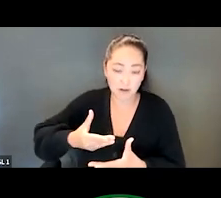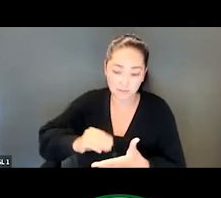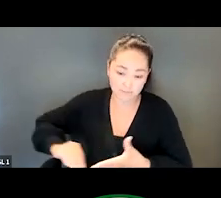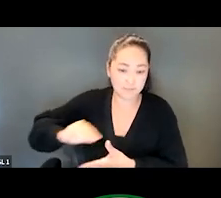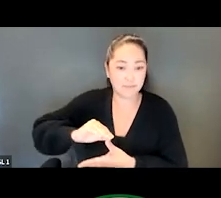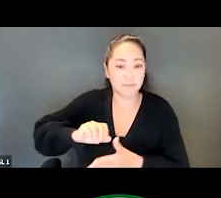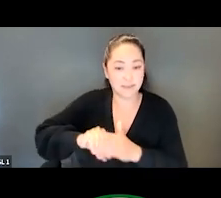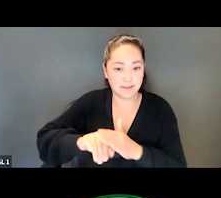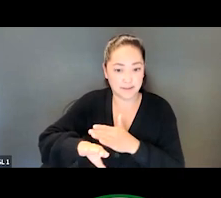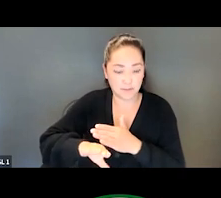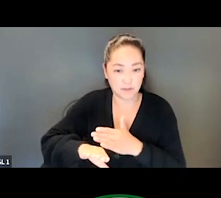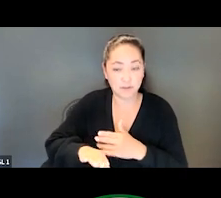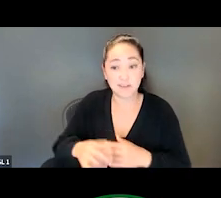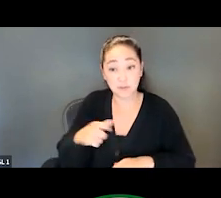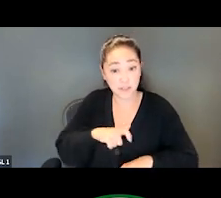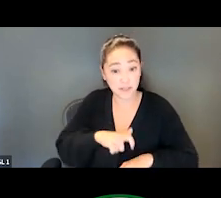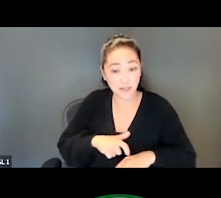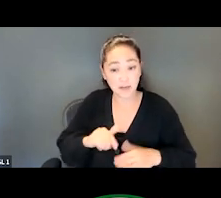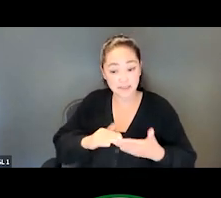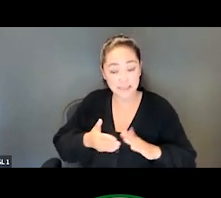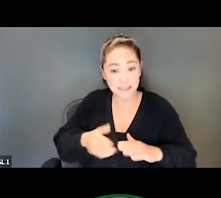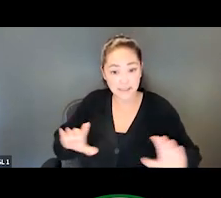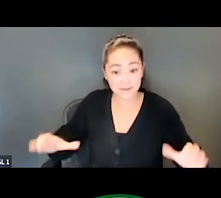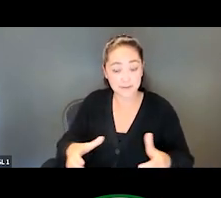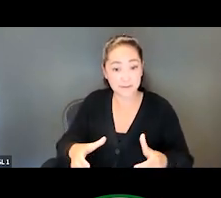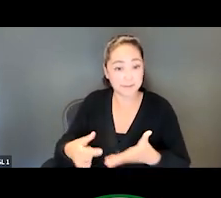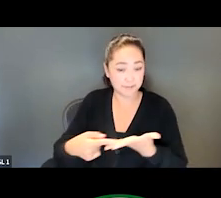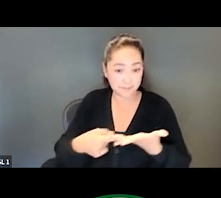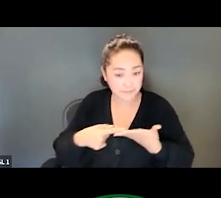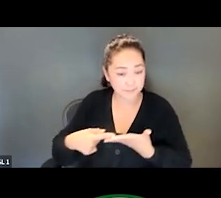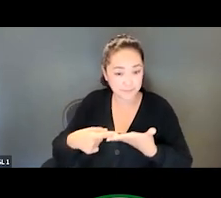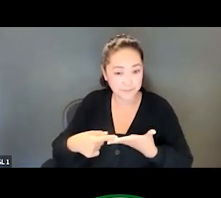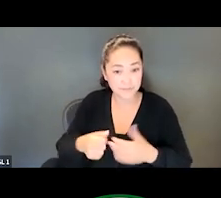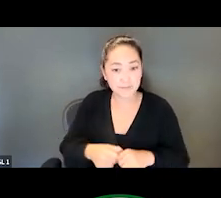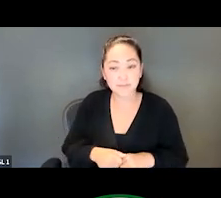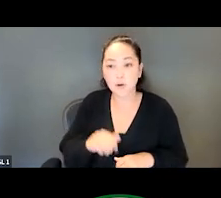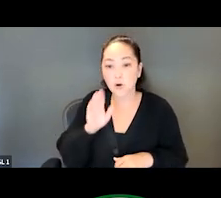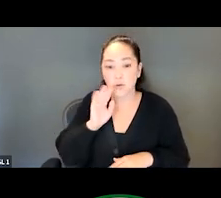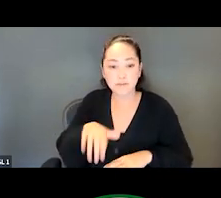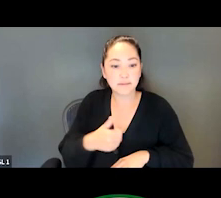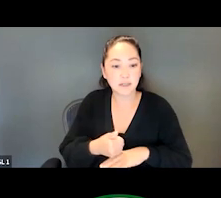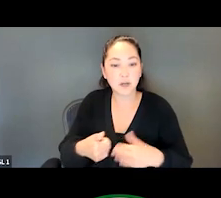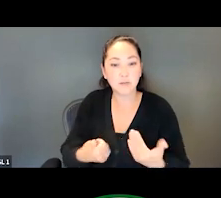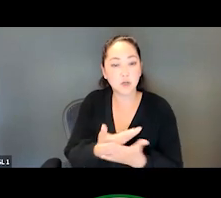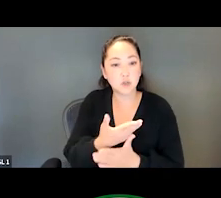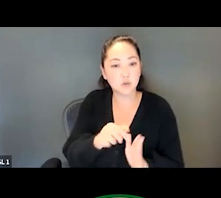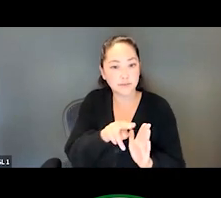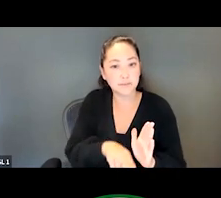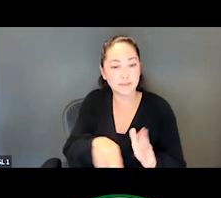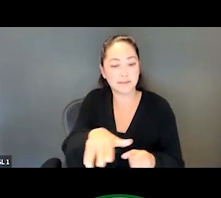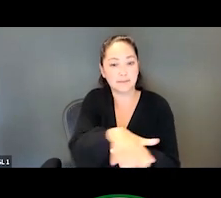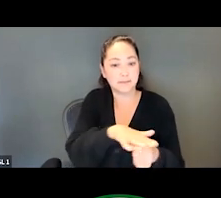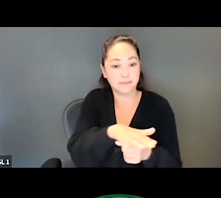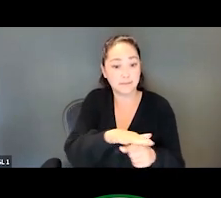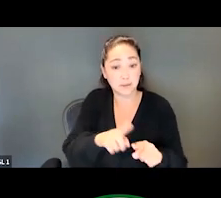But actually the new bury of site. Was not able to withstand the situation. Of carrying